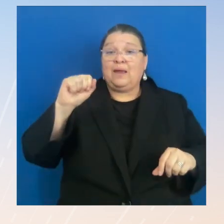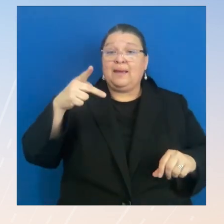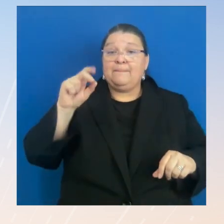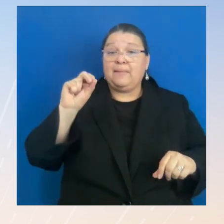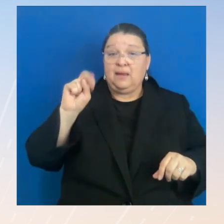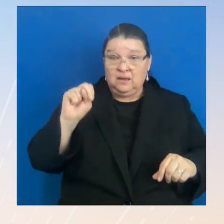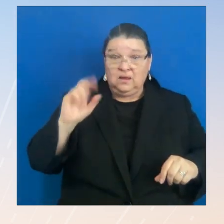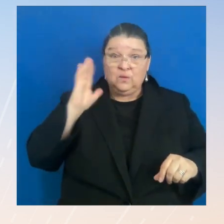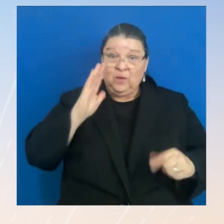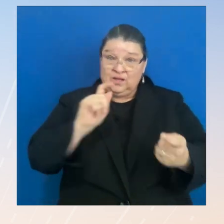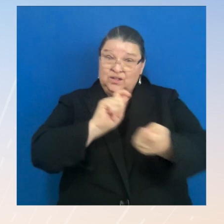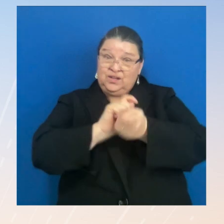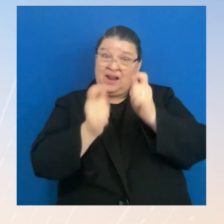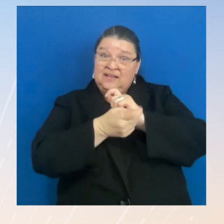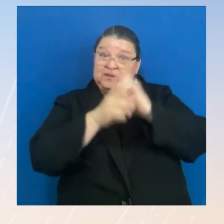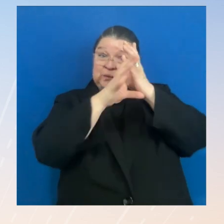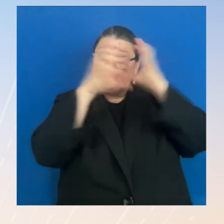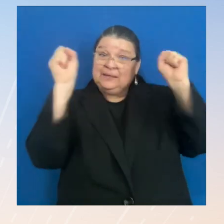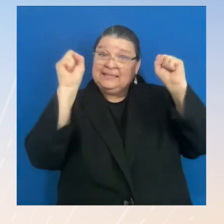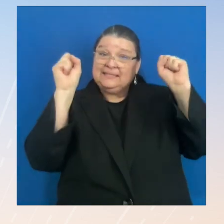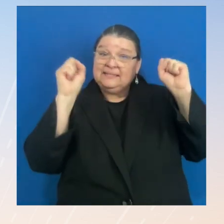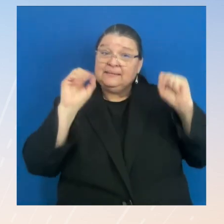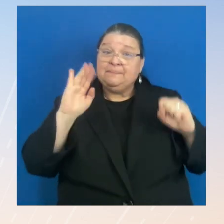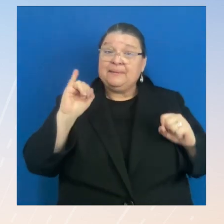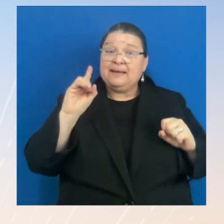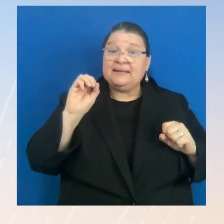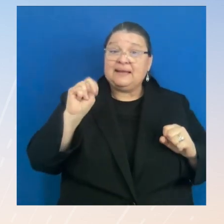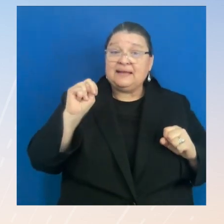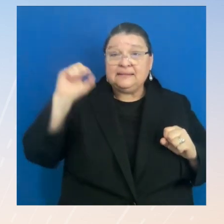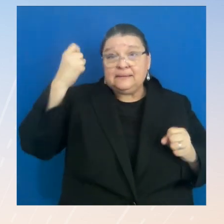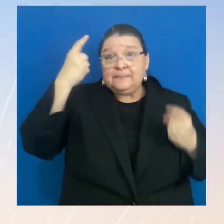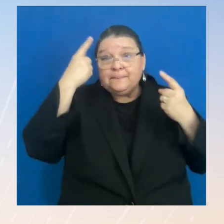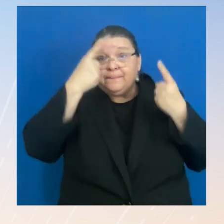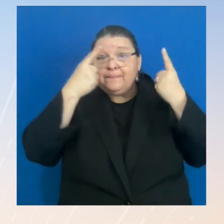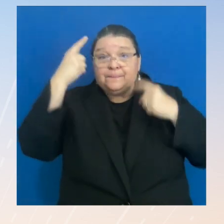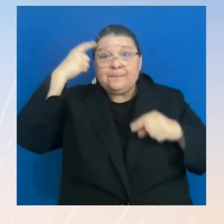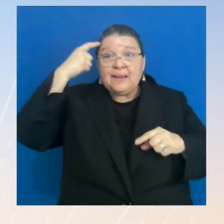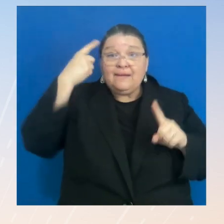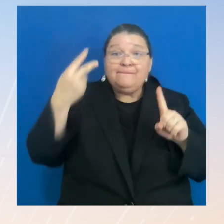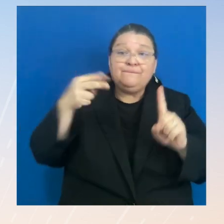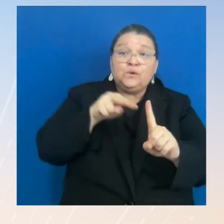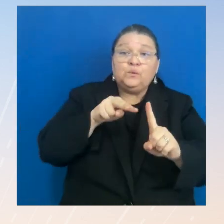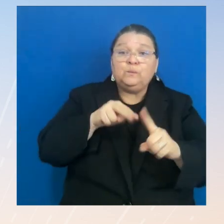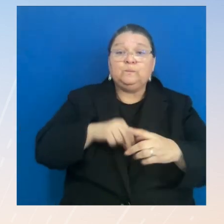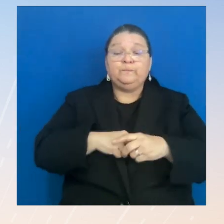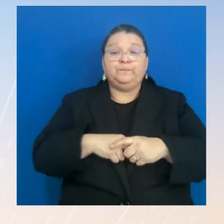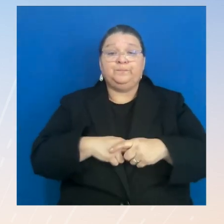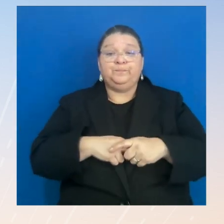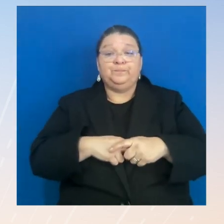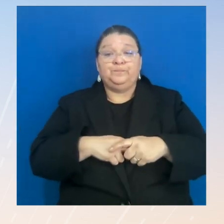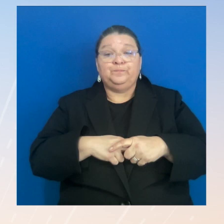Ms. Psaki: I'm not going to get into a hypothetical. We -- of course, there would be severe confli- -- consequences from the global community,